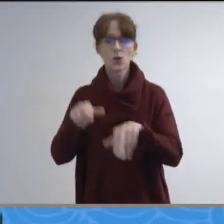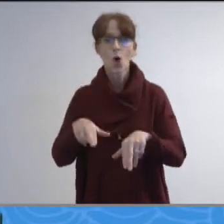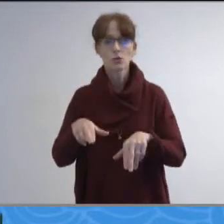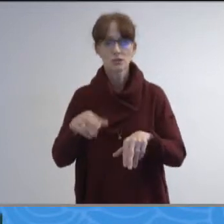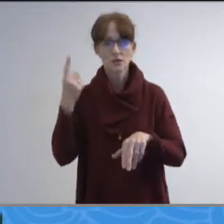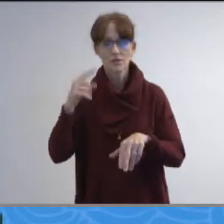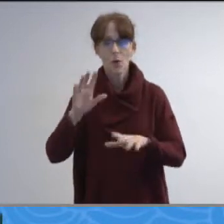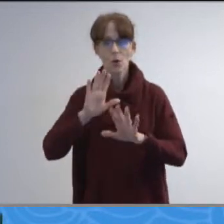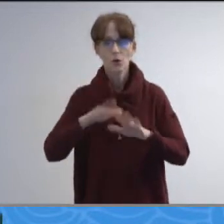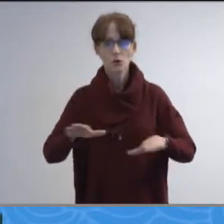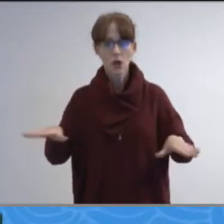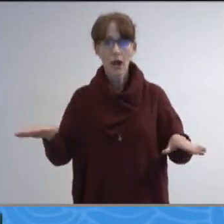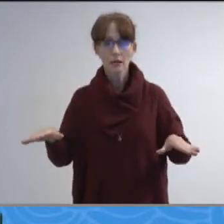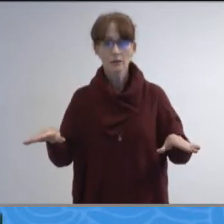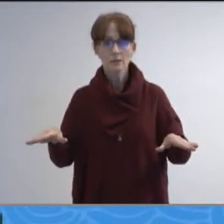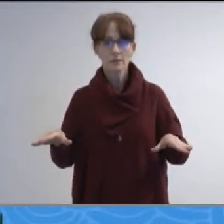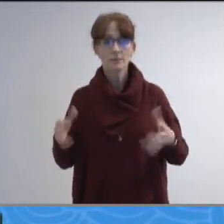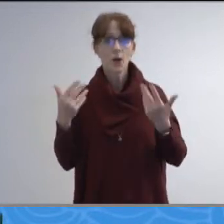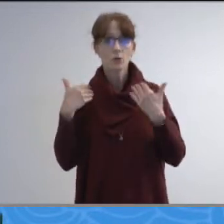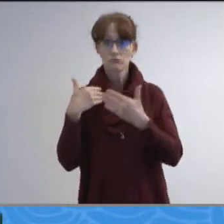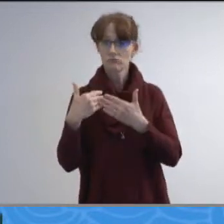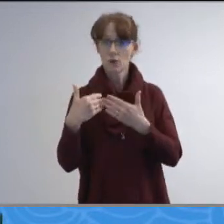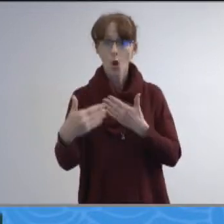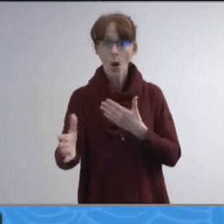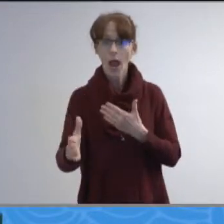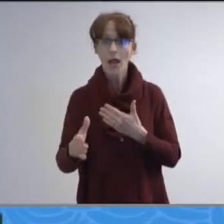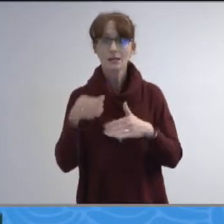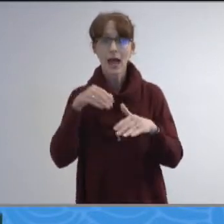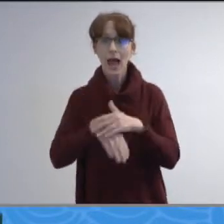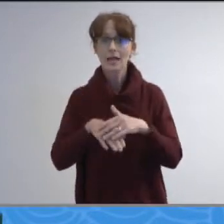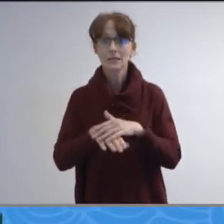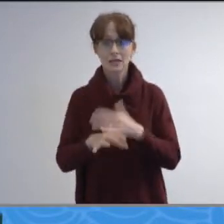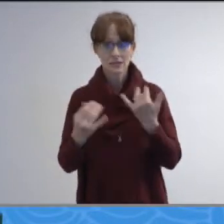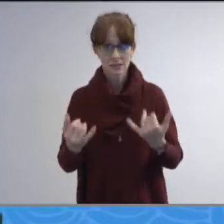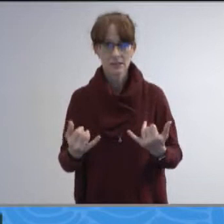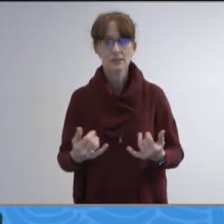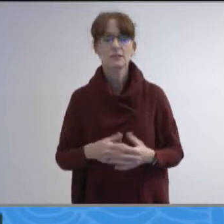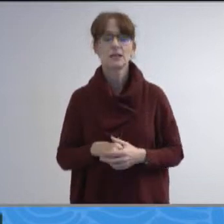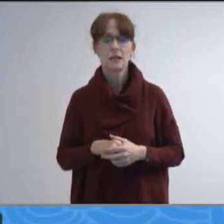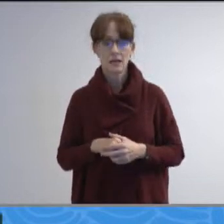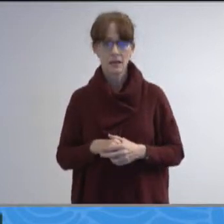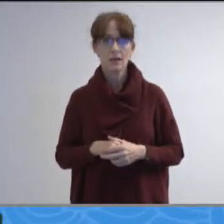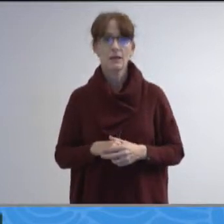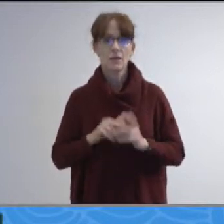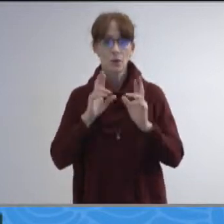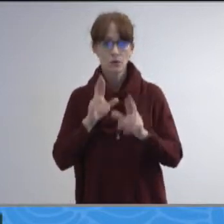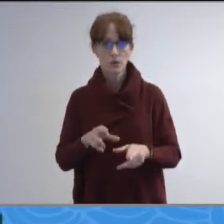So you can go ahead and have access to that. You can access those results.